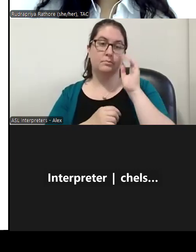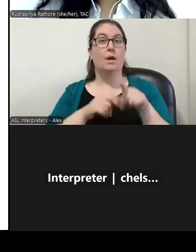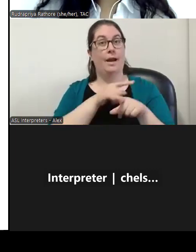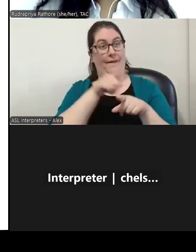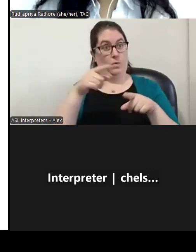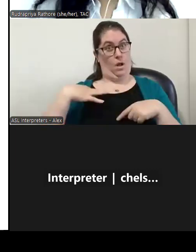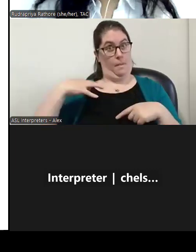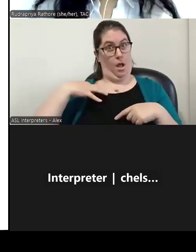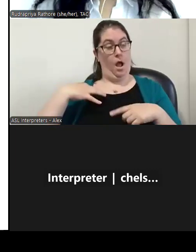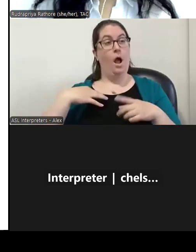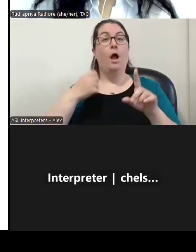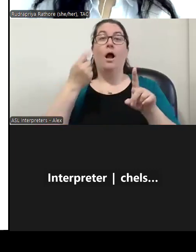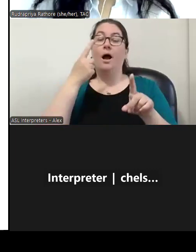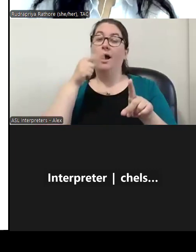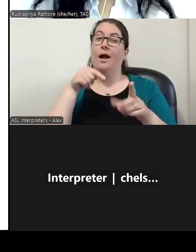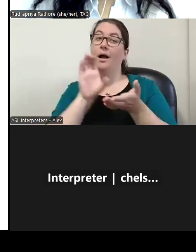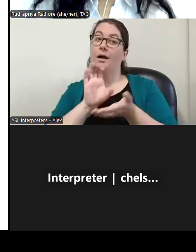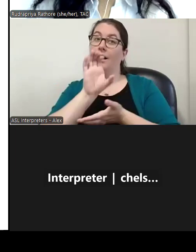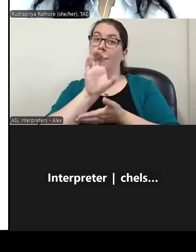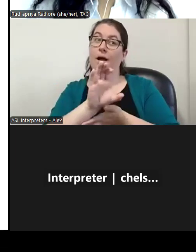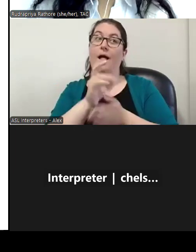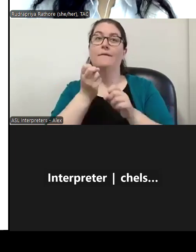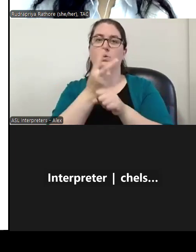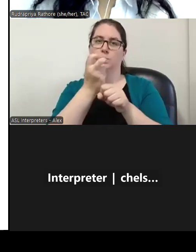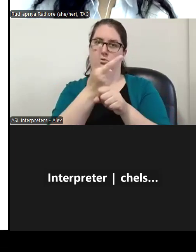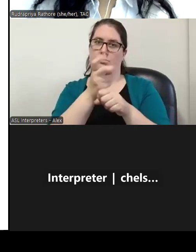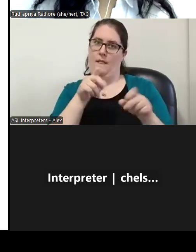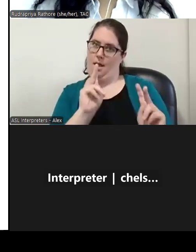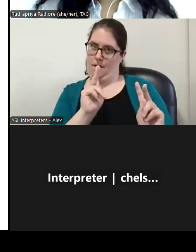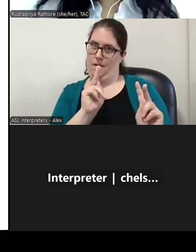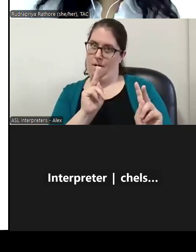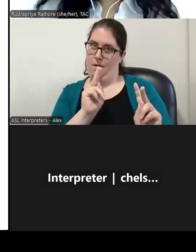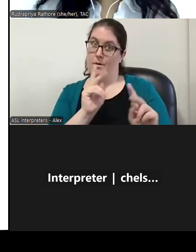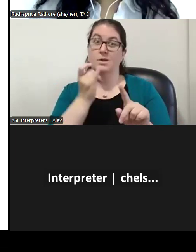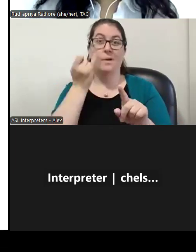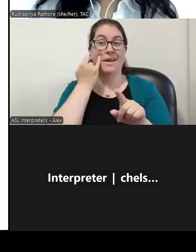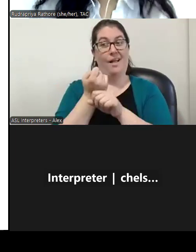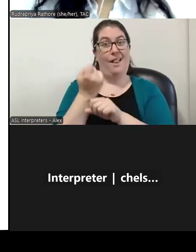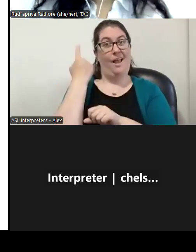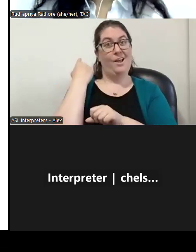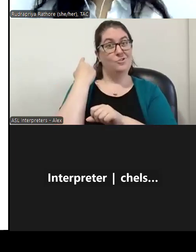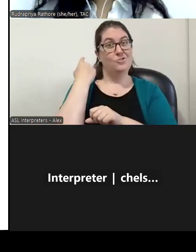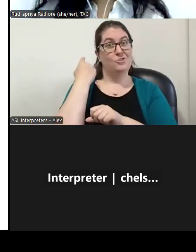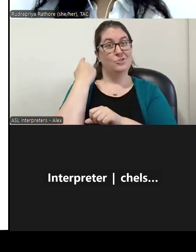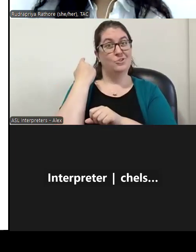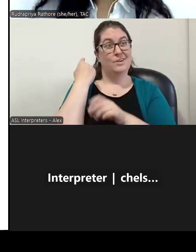can only receive this grant every 2 years so if you received a writer's grant in 2024 you